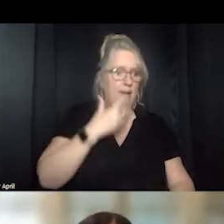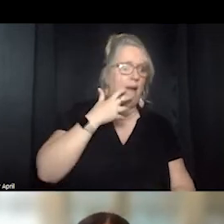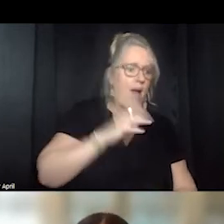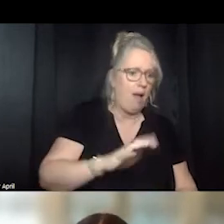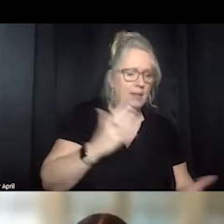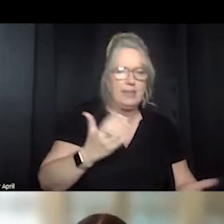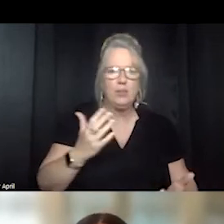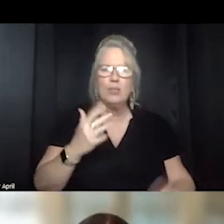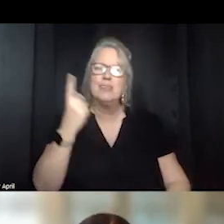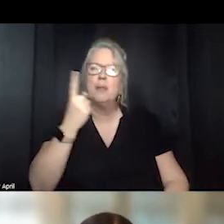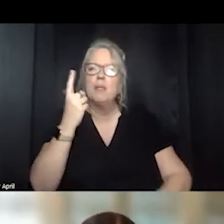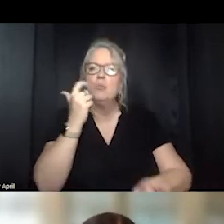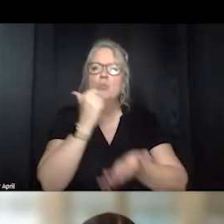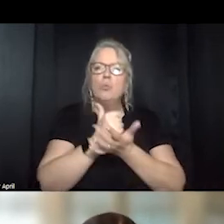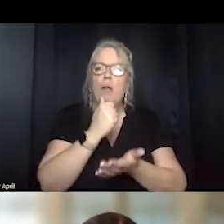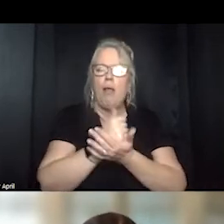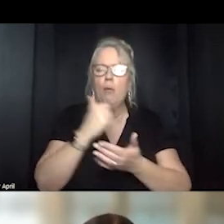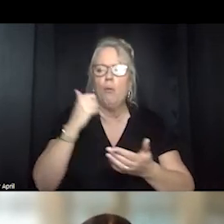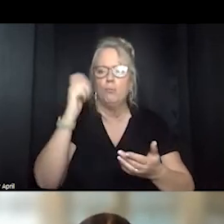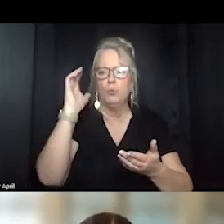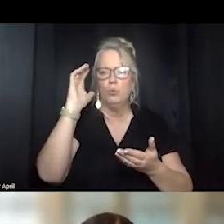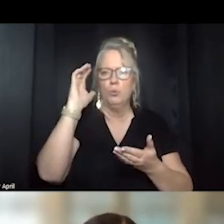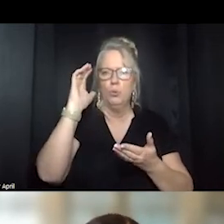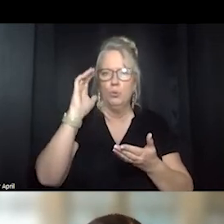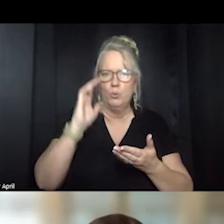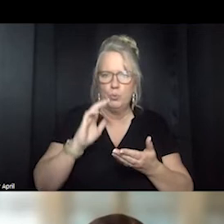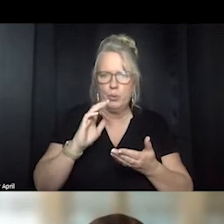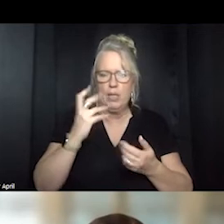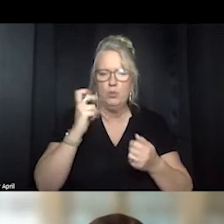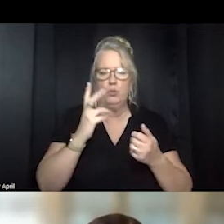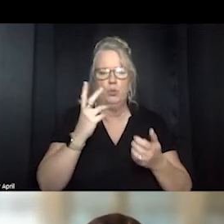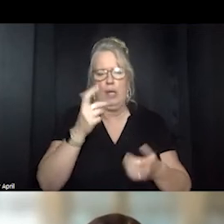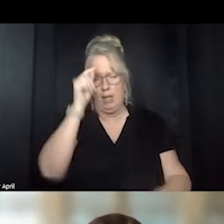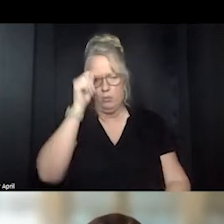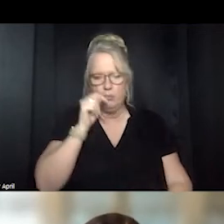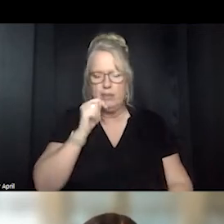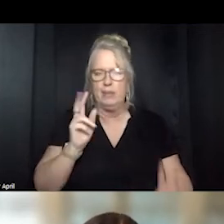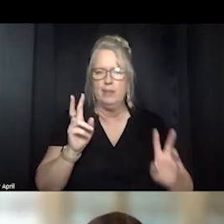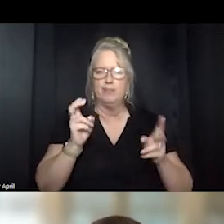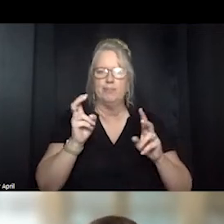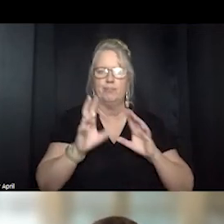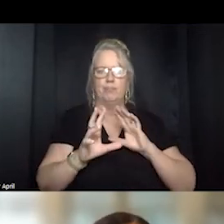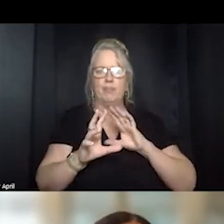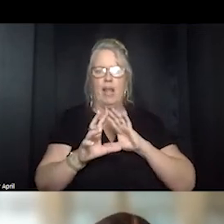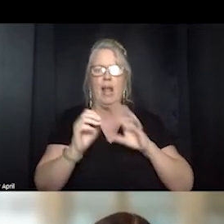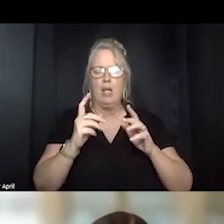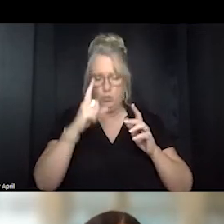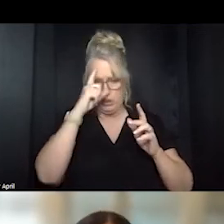KIND OF TEE RAIL, PULL THE TEEN OUT OF HOW, YOU KNOW, KIND OF SHIFT IS TO